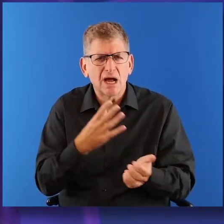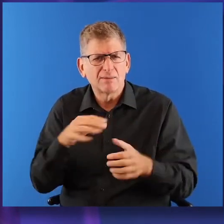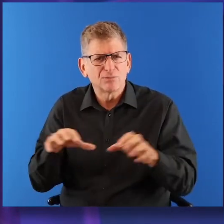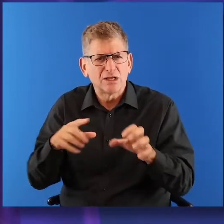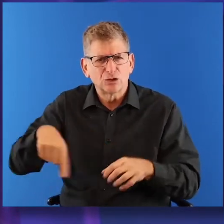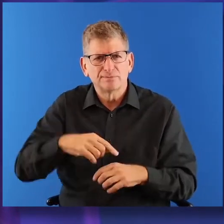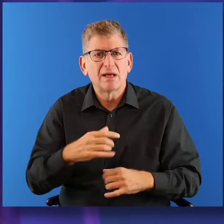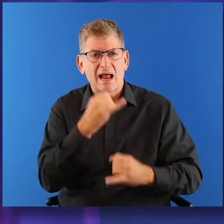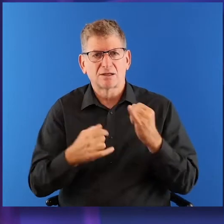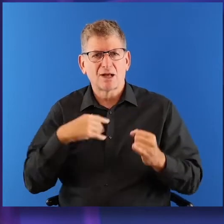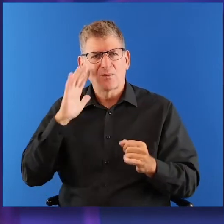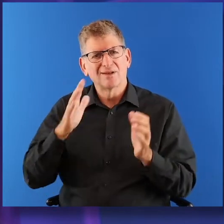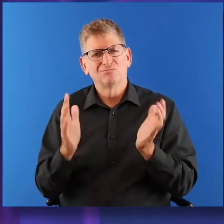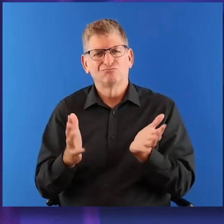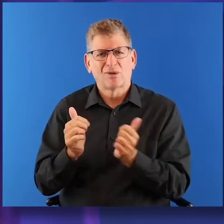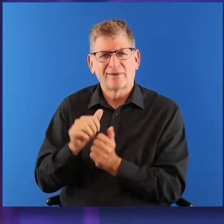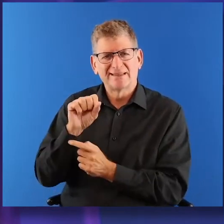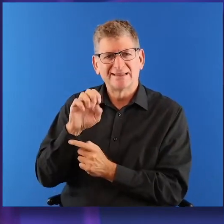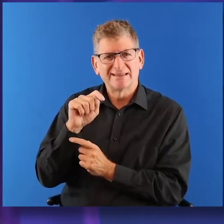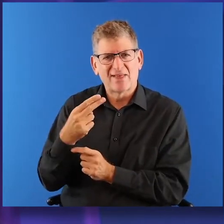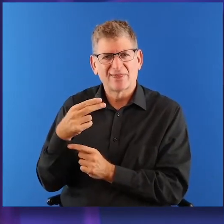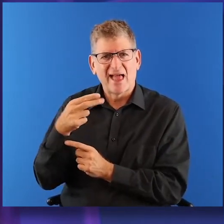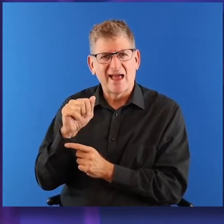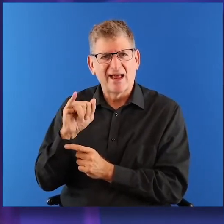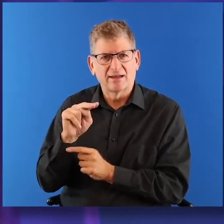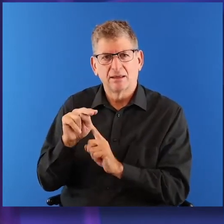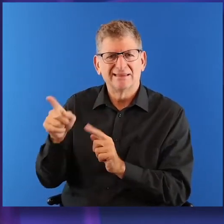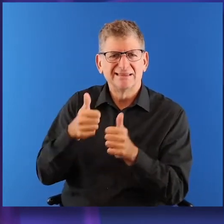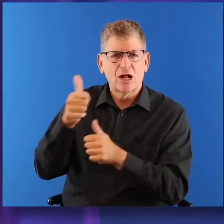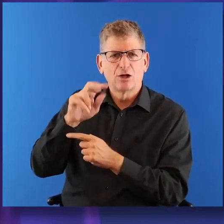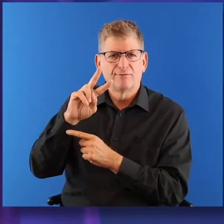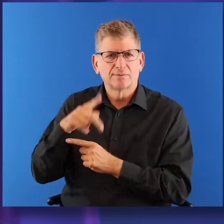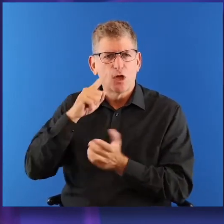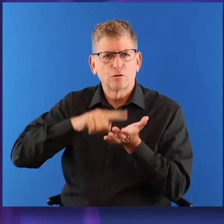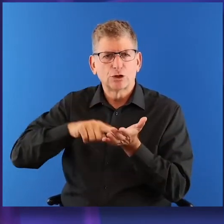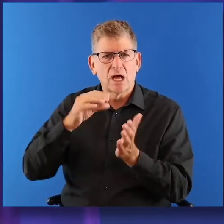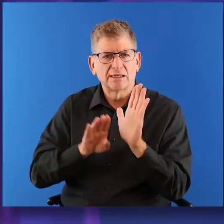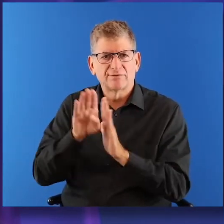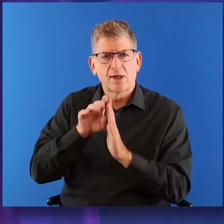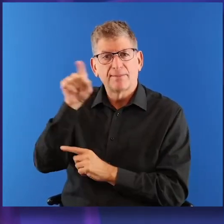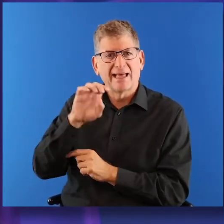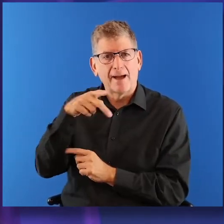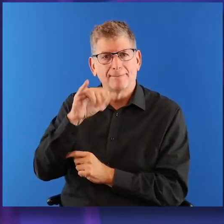support of advancing medical research around the world. I hope you'll be intrigued and